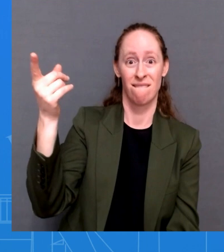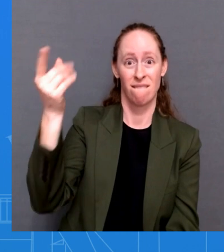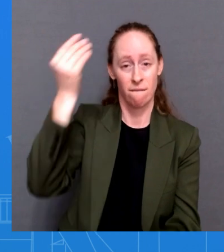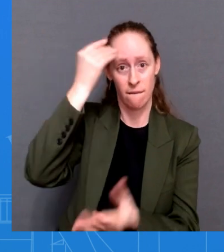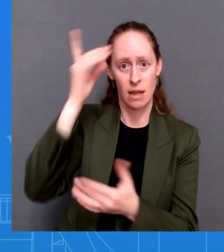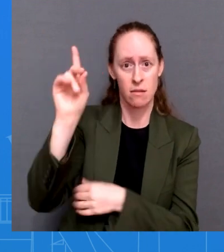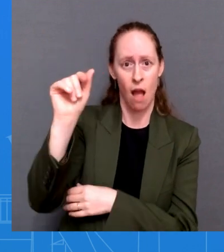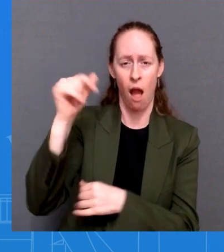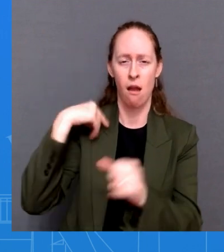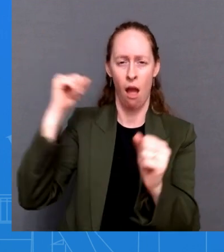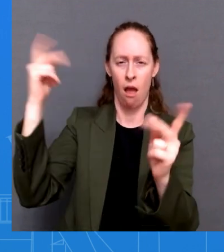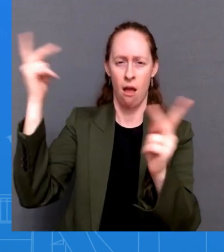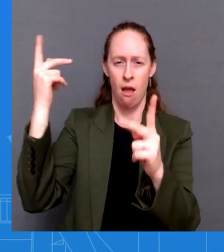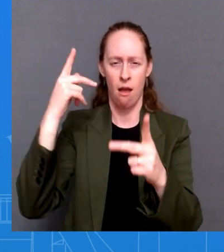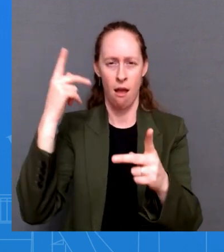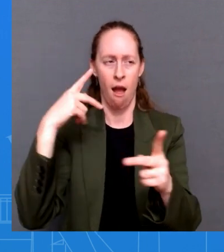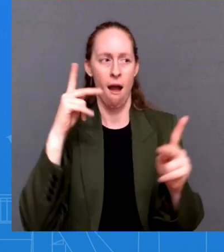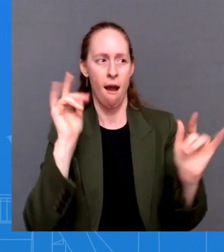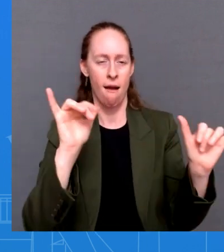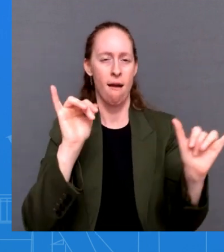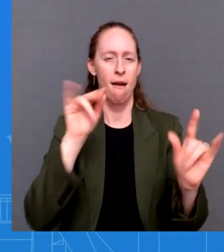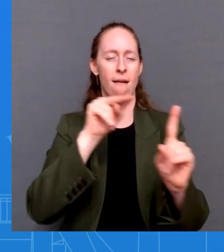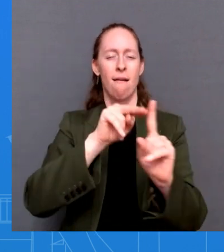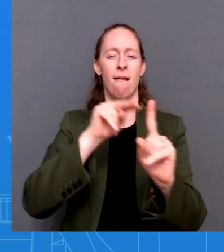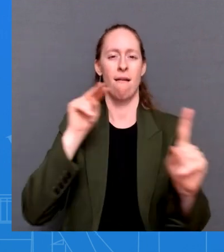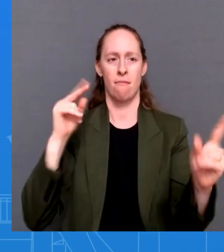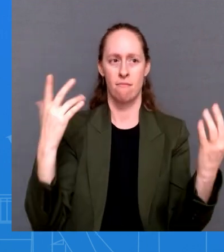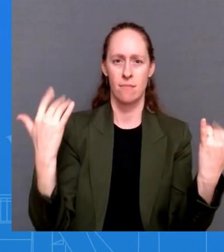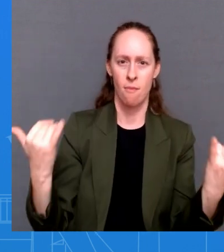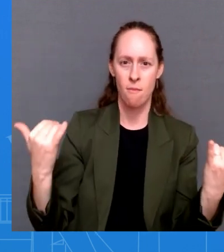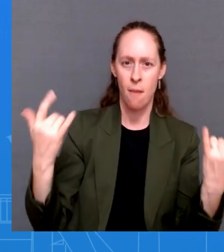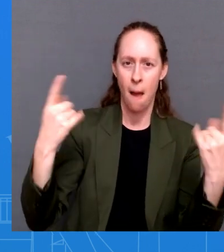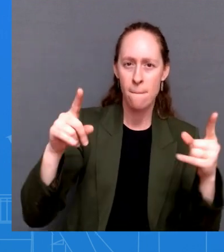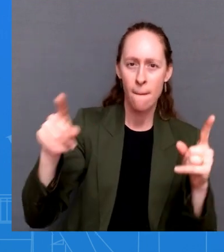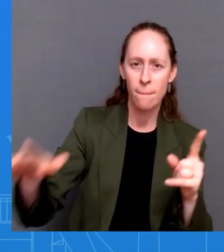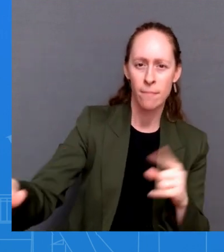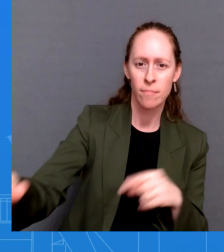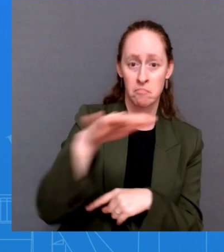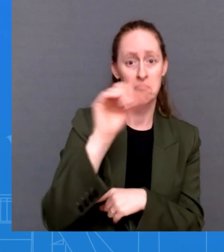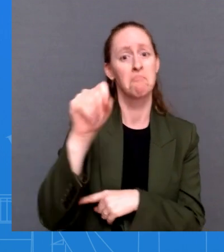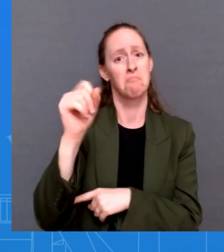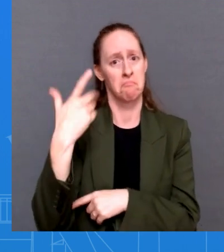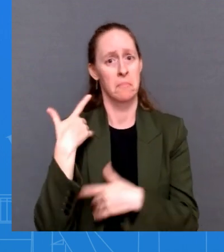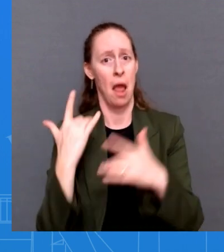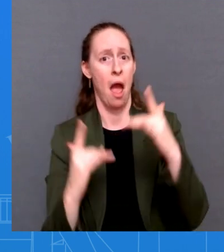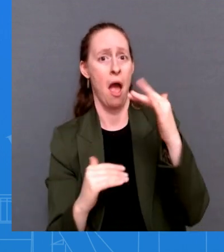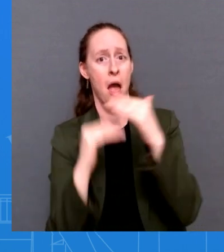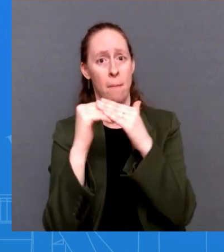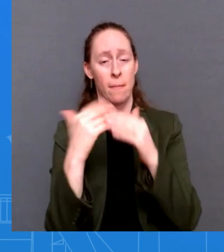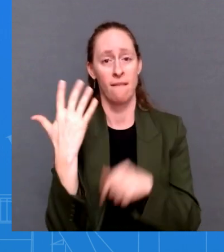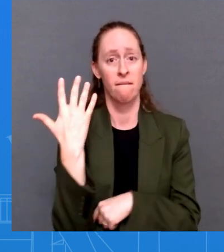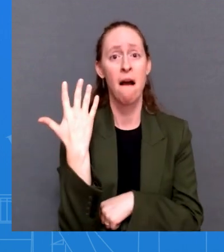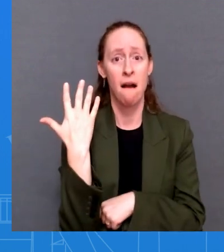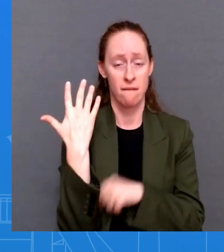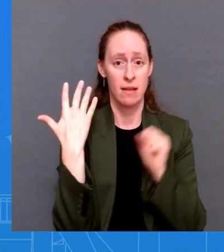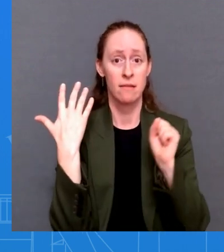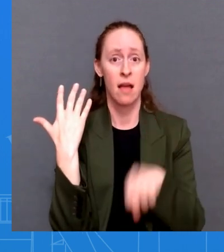up to five could be drawn out of the vials. It's important to know what's happening in the real world. And I'll also add and I think maybe I'll send it back to Bob